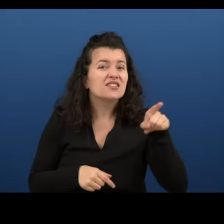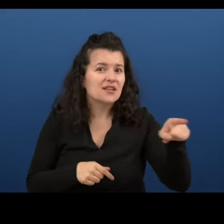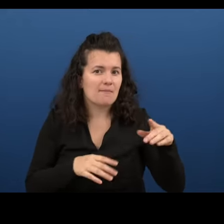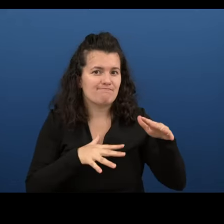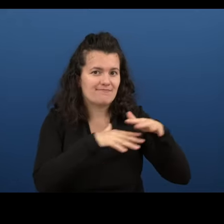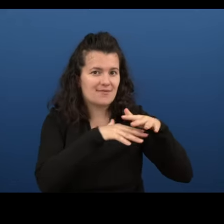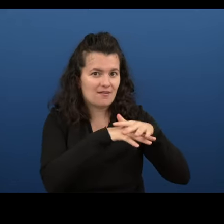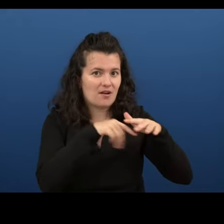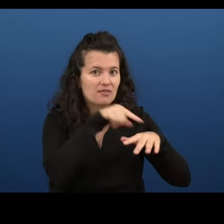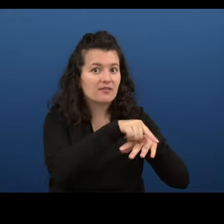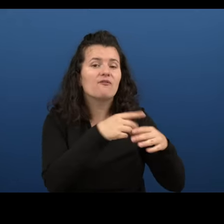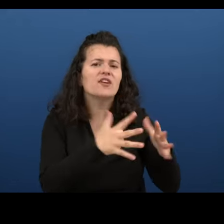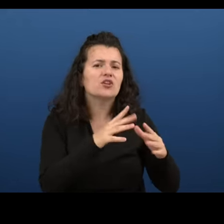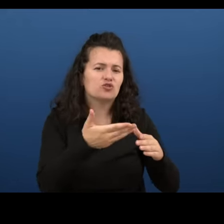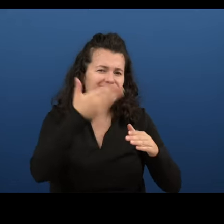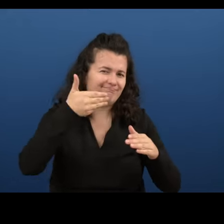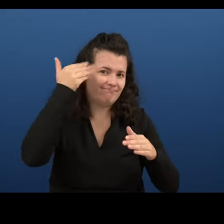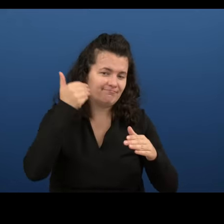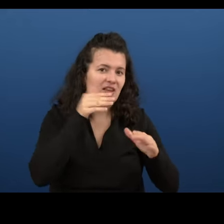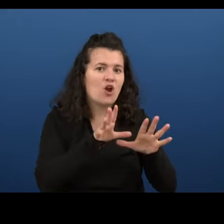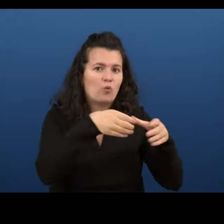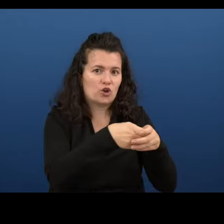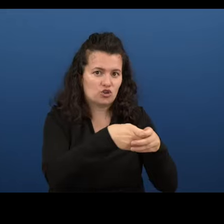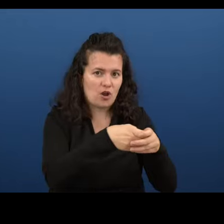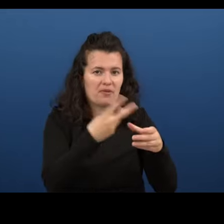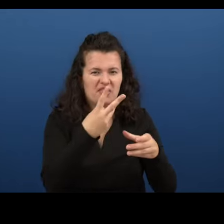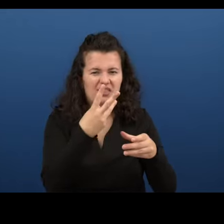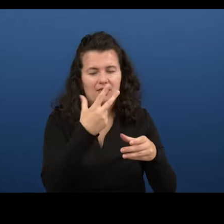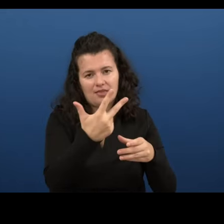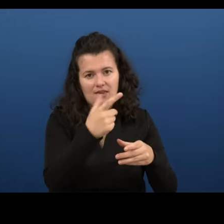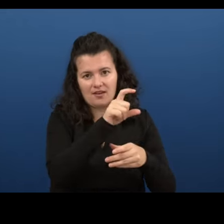in Africa, which was held earlier 11:33:50 this month on the fifth of October.